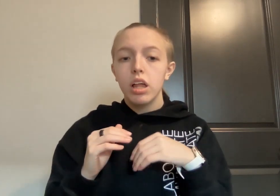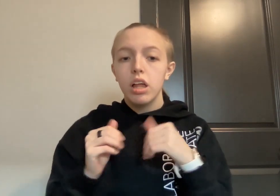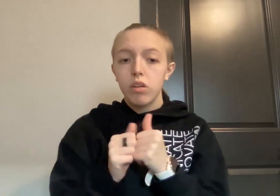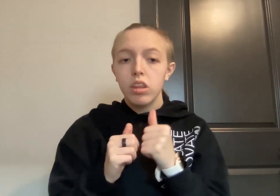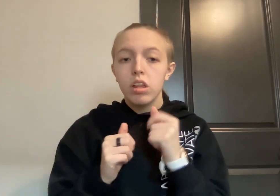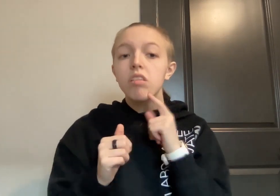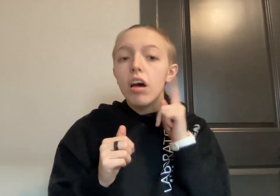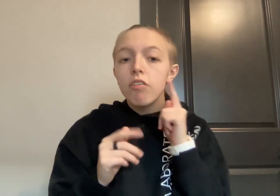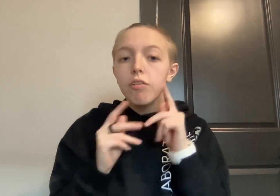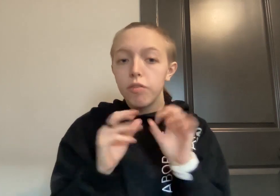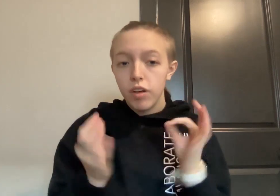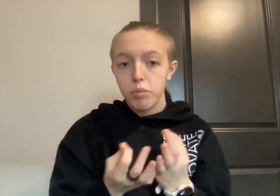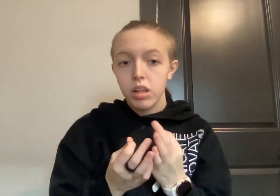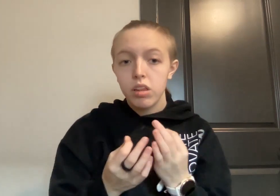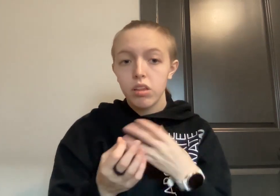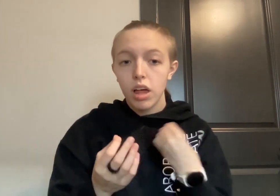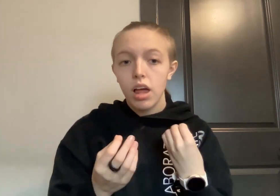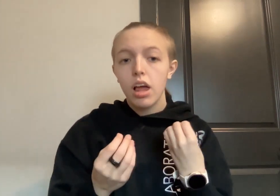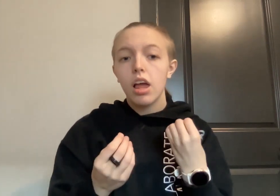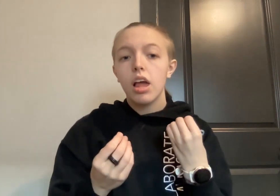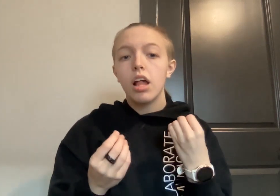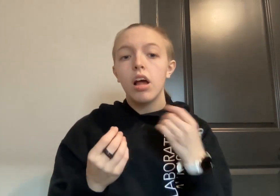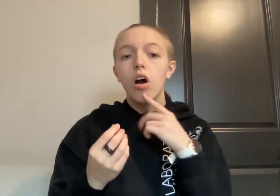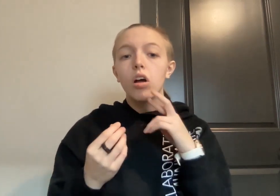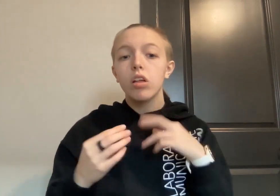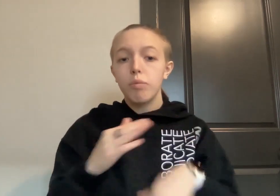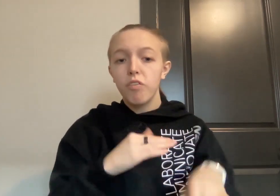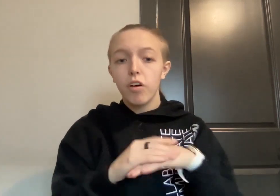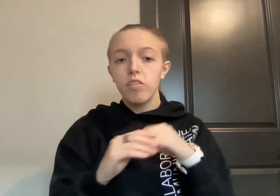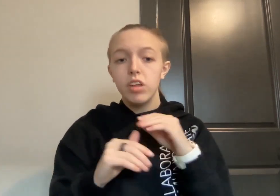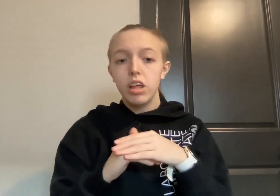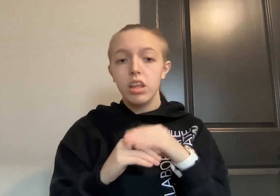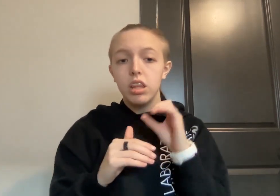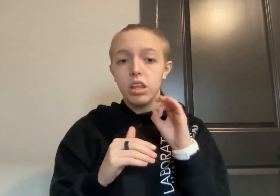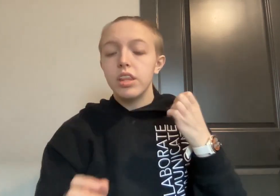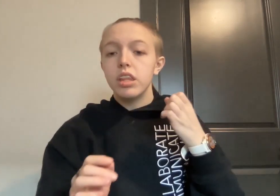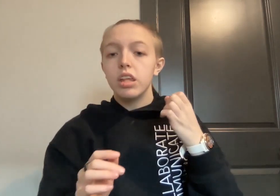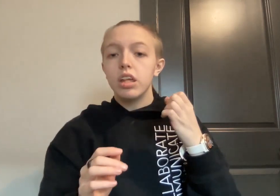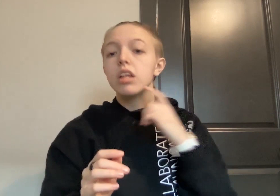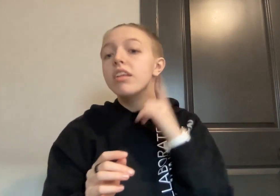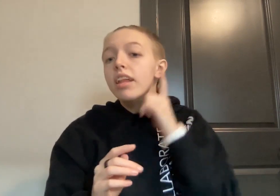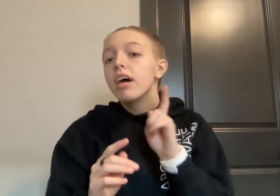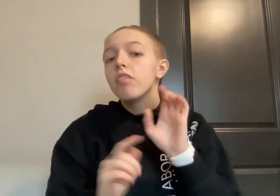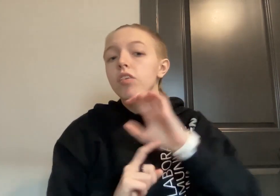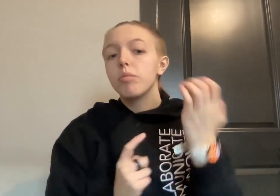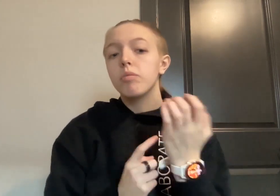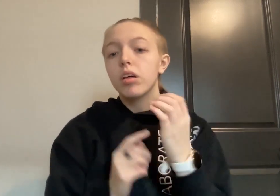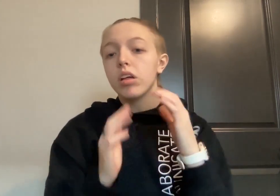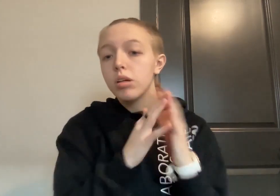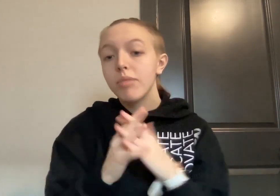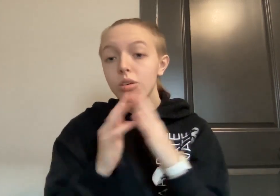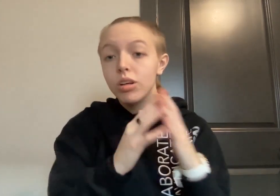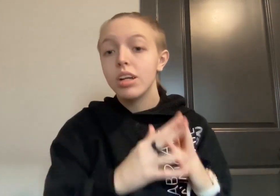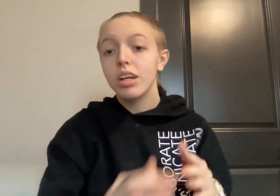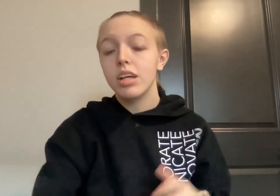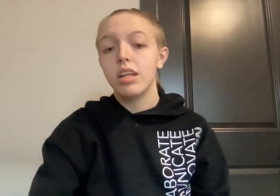with deaf families and are involved in the deaf culture and community